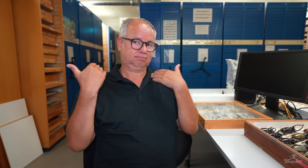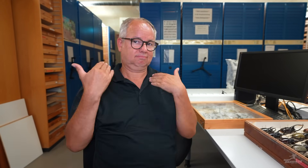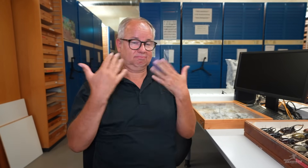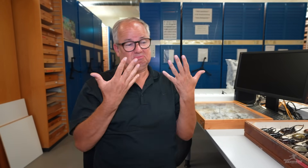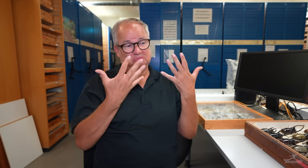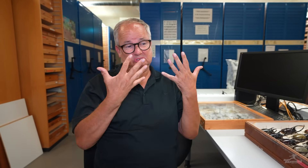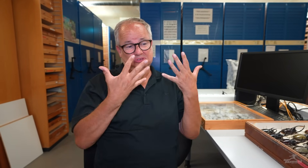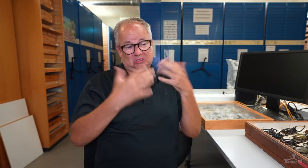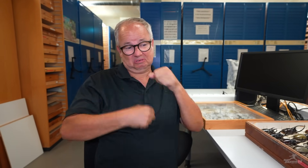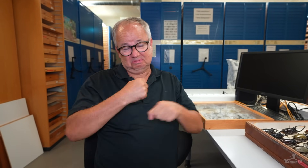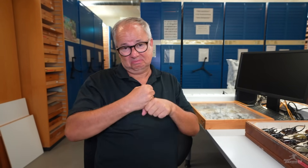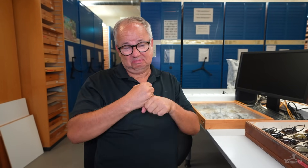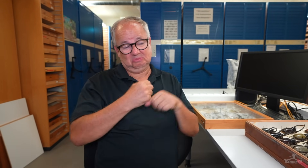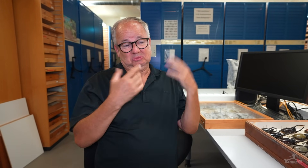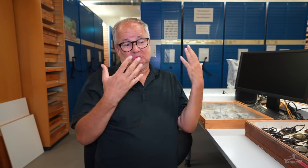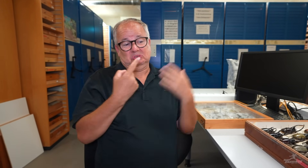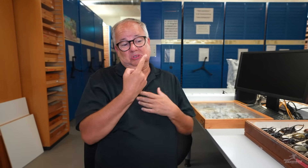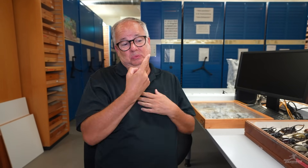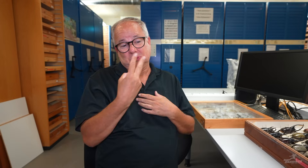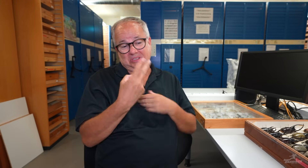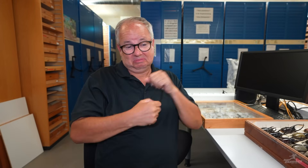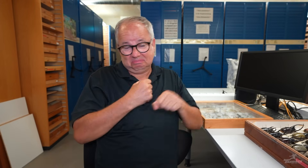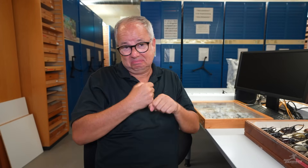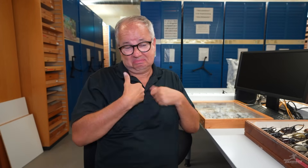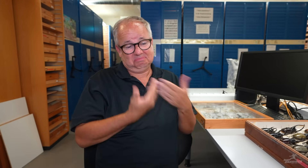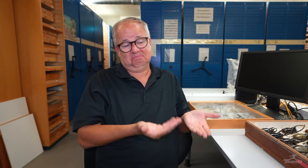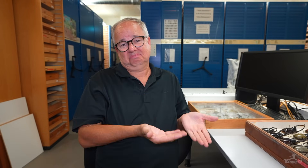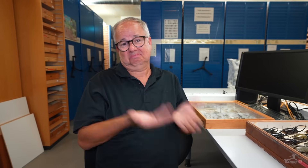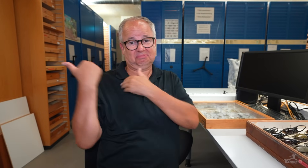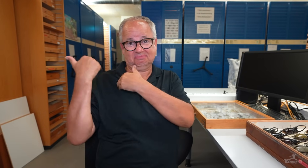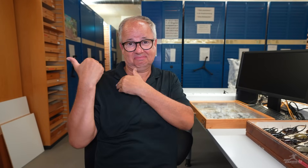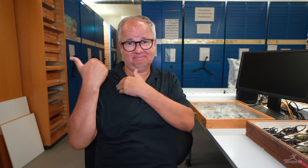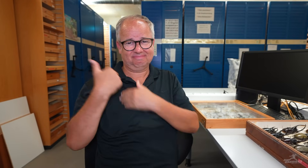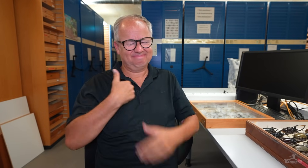Maybe in 10 to 12 years that could happen.